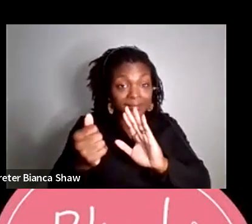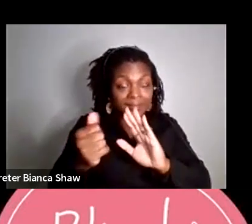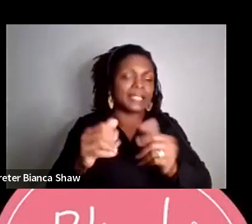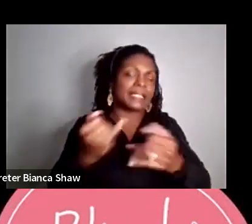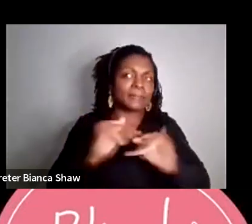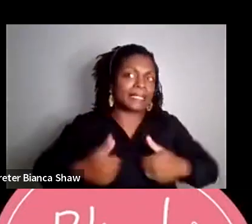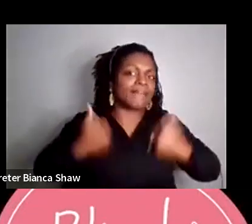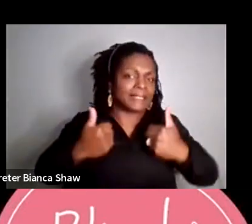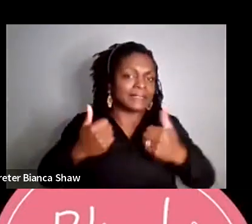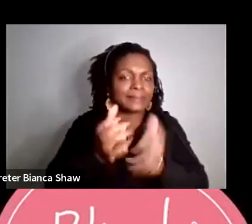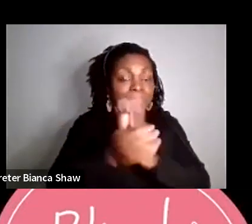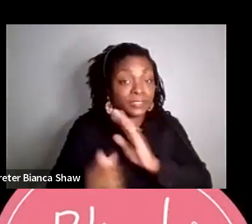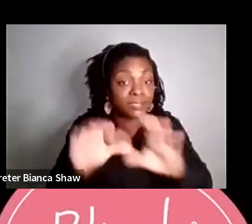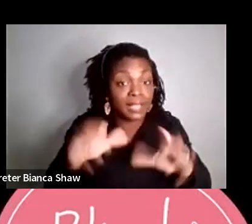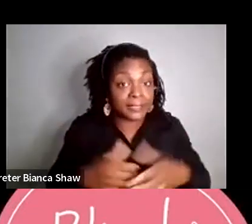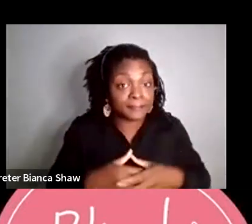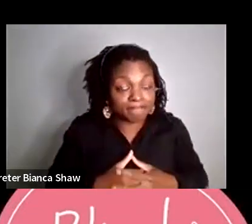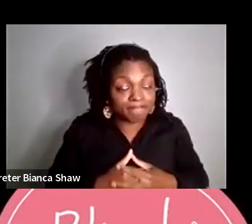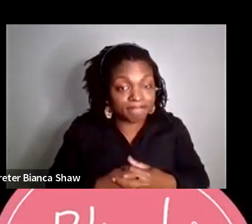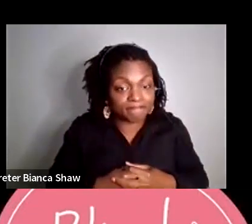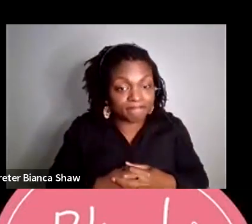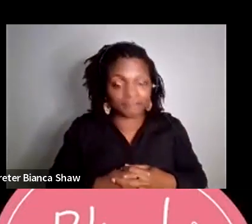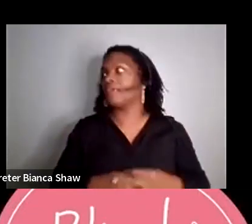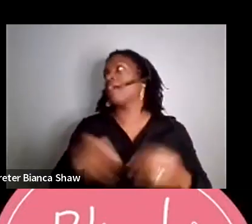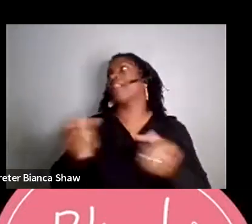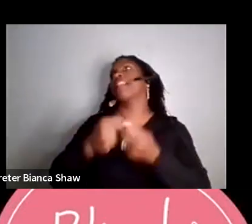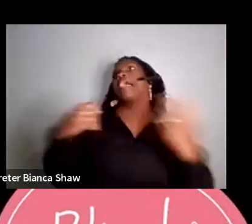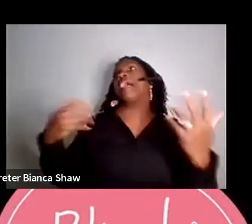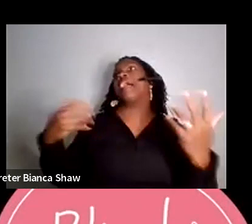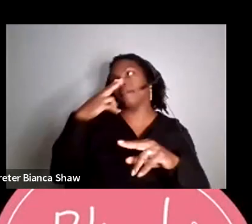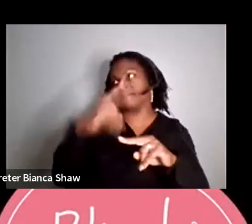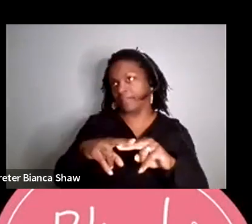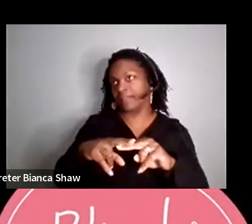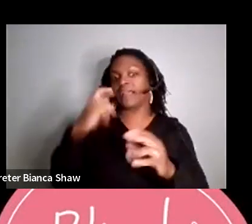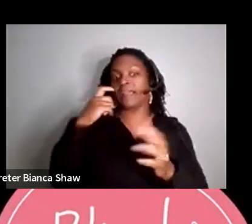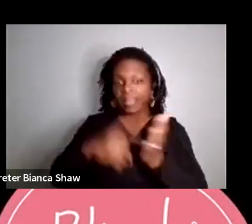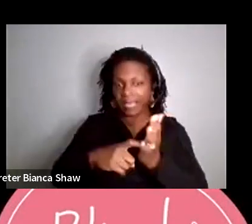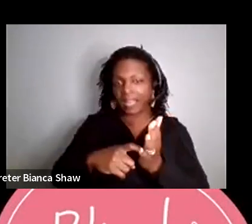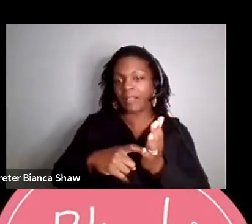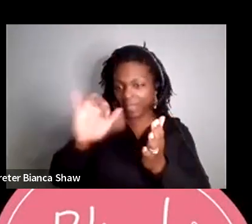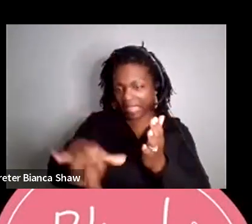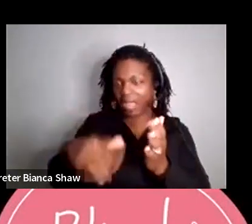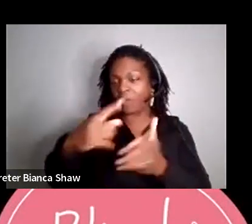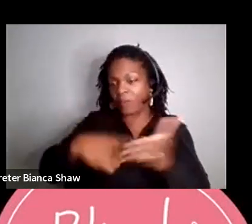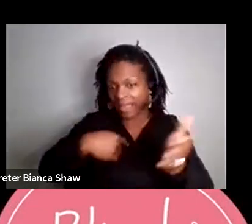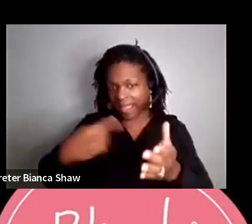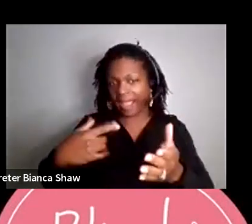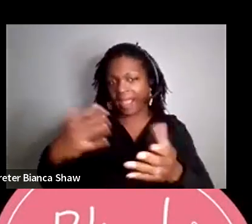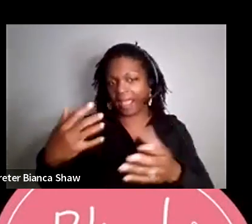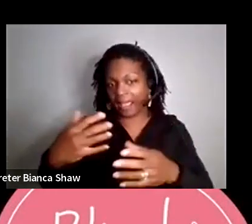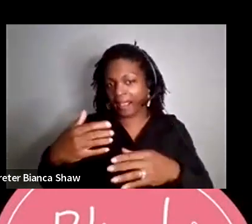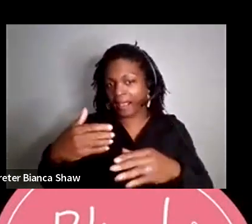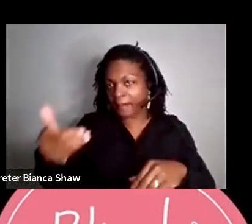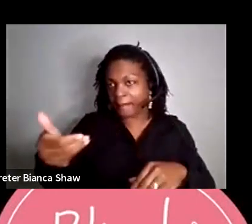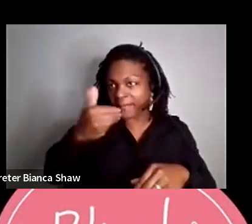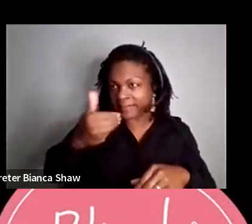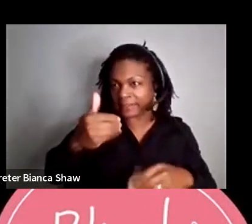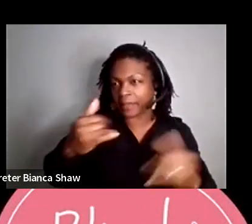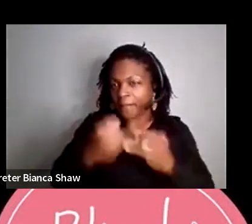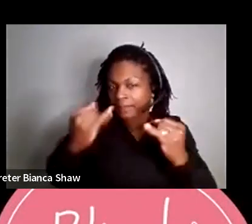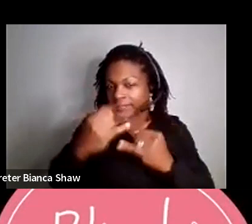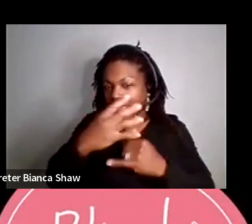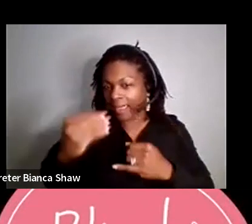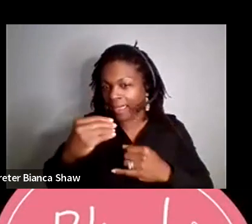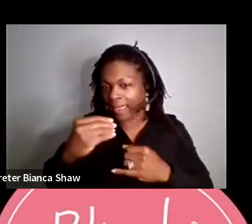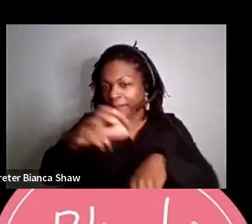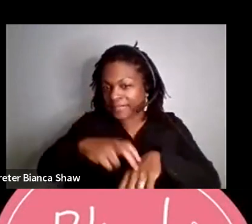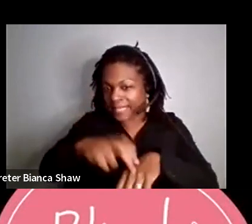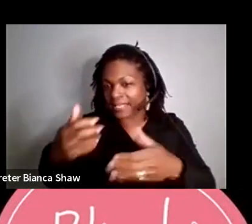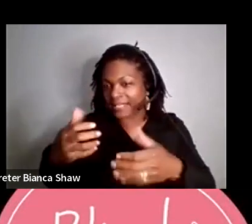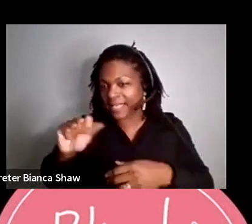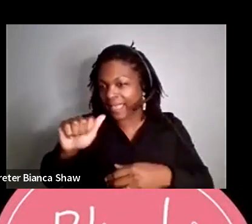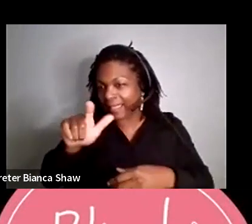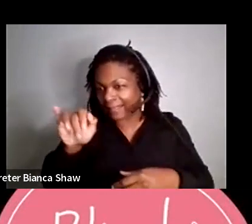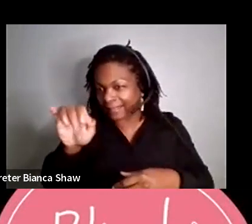Oh, it was! It was a lot of fun. I I know. The 2 recipes that I made were my were at sea sauce posture and the potato salad, which they turned out amazing beat.